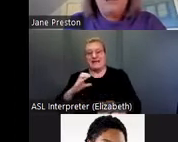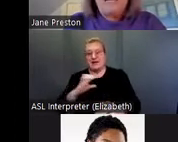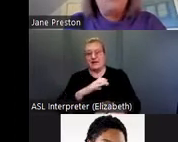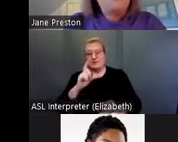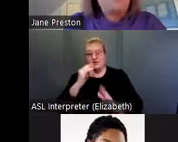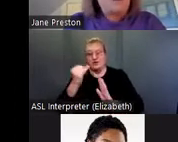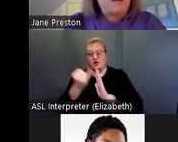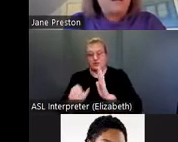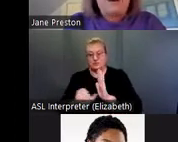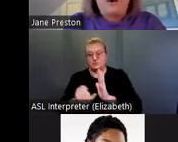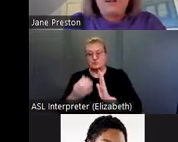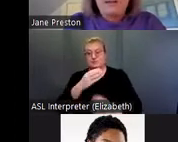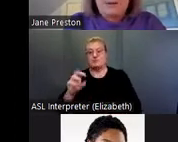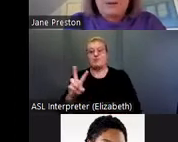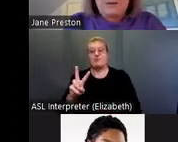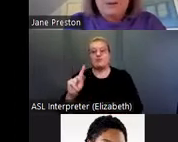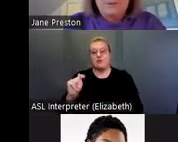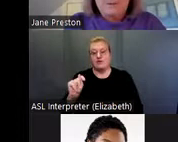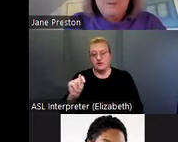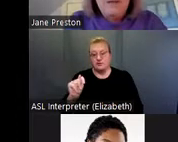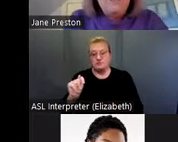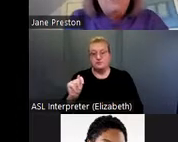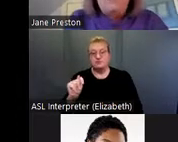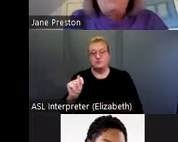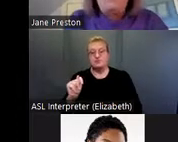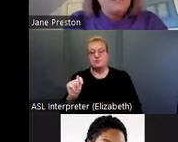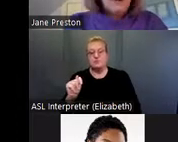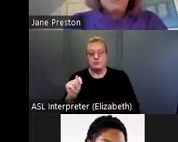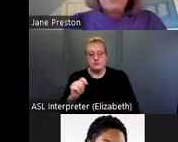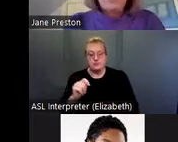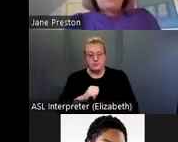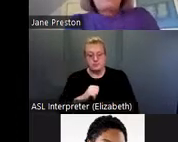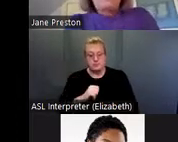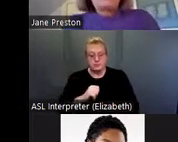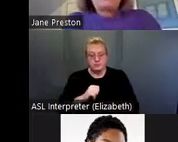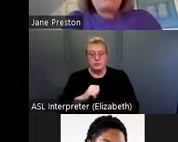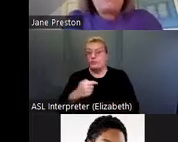and the Vermont Arts Council. We are not a government agency.